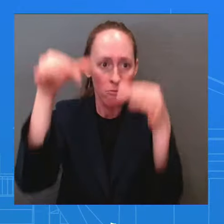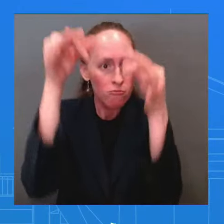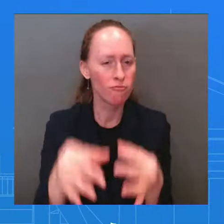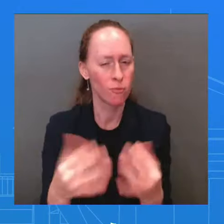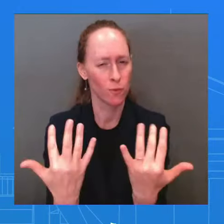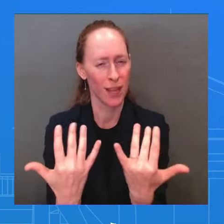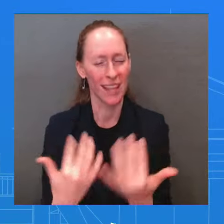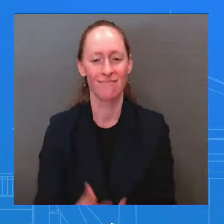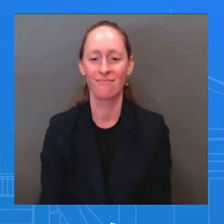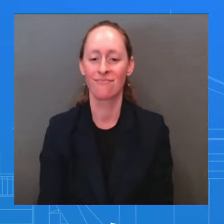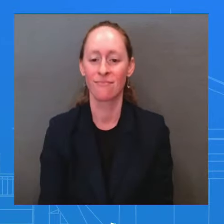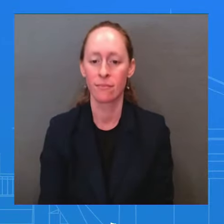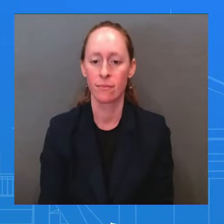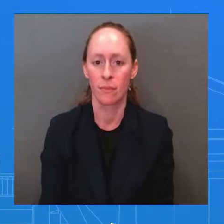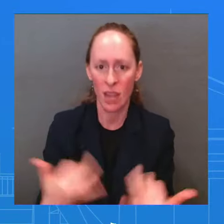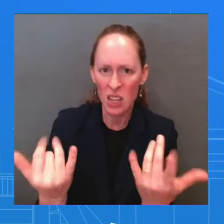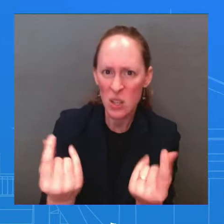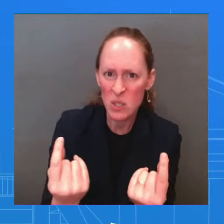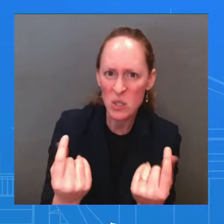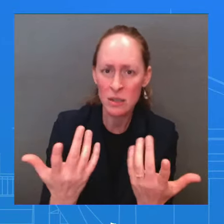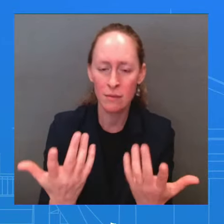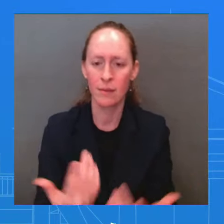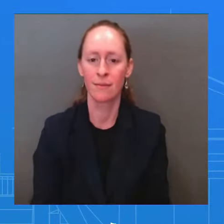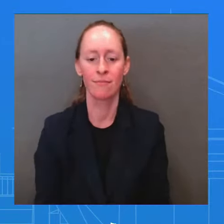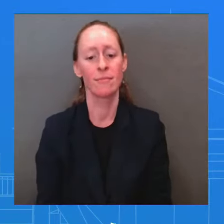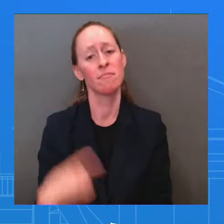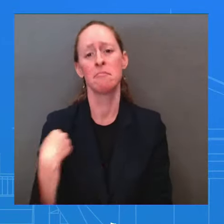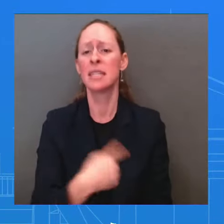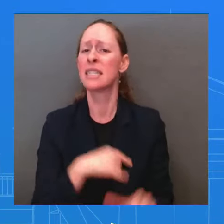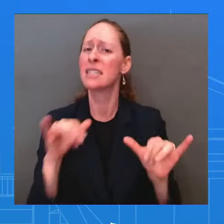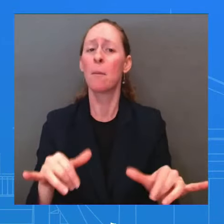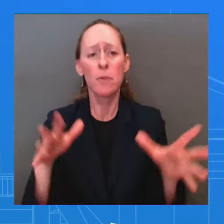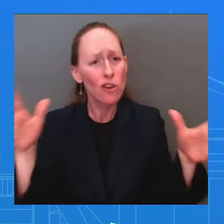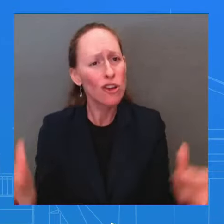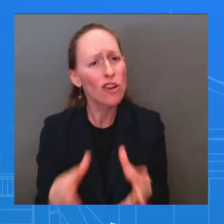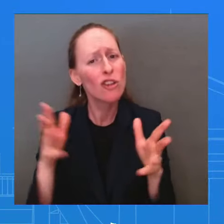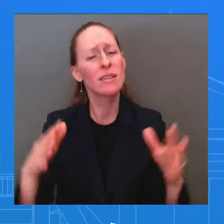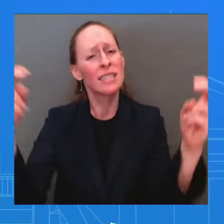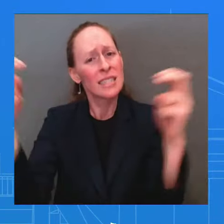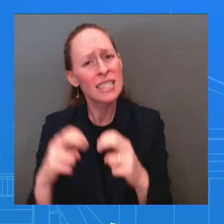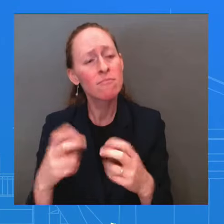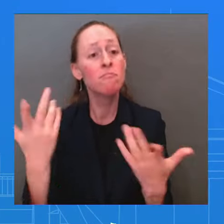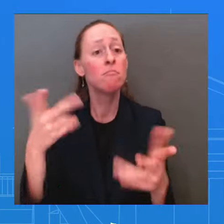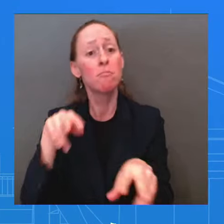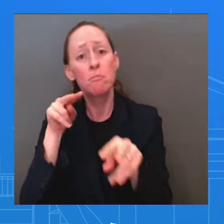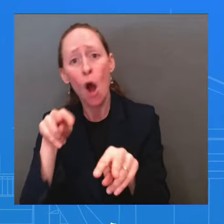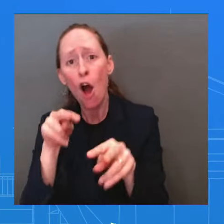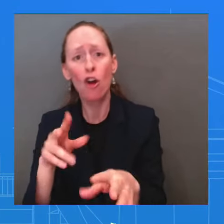And so, again, we're going to monitor. We're going to encourage. And we're actually -- we're happy to see